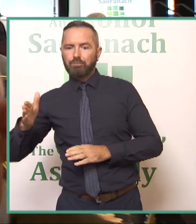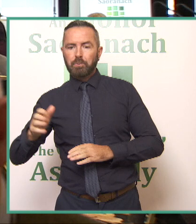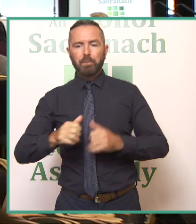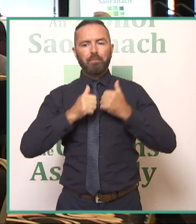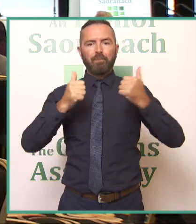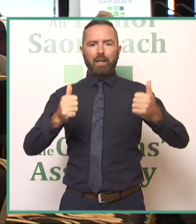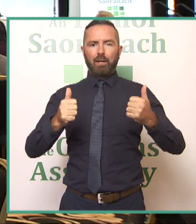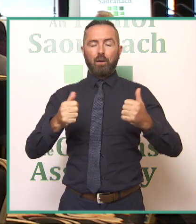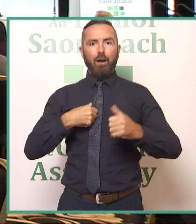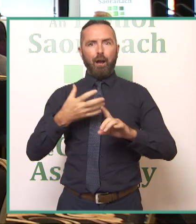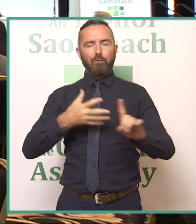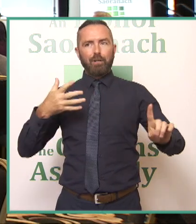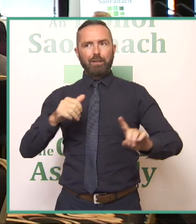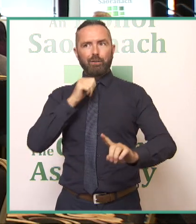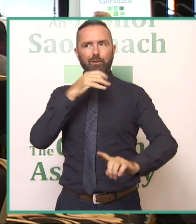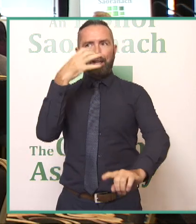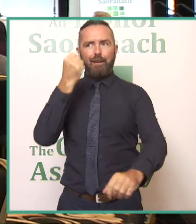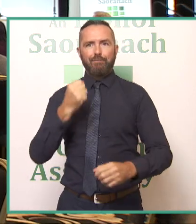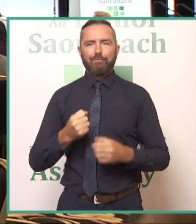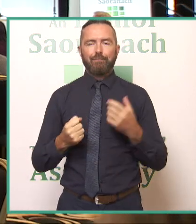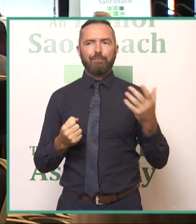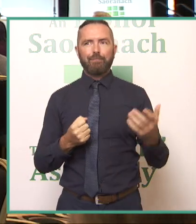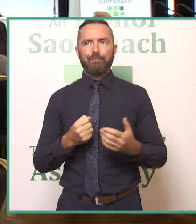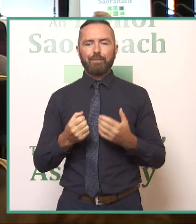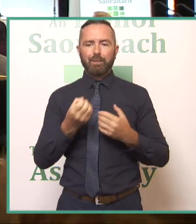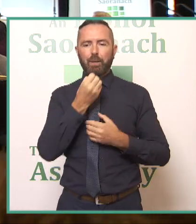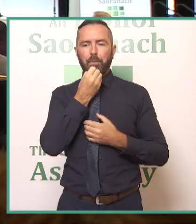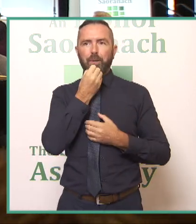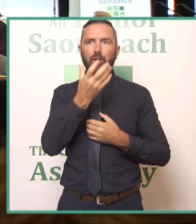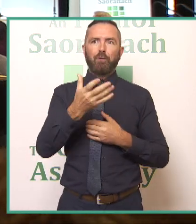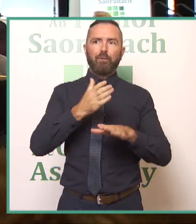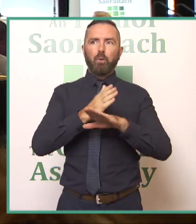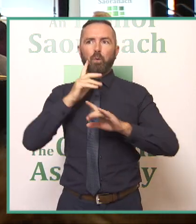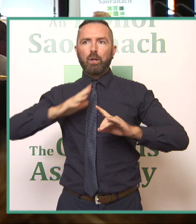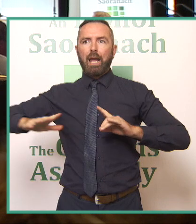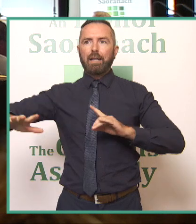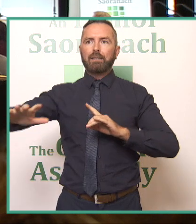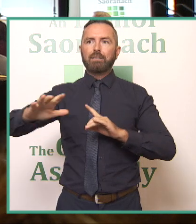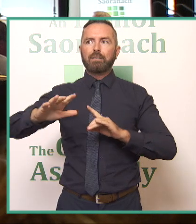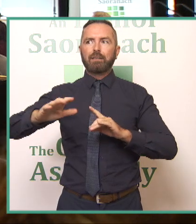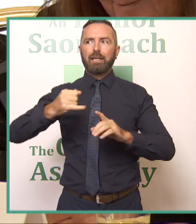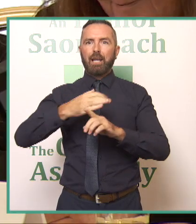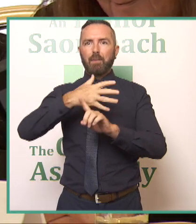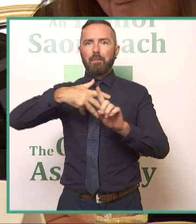um I realized that I didn't have the the beautiful native woodland or rainforest as uh my my panel